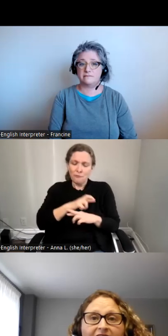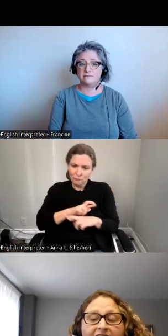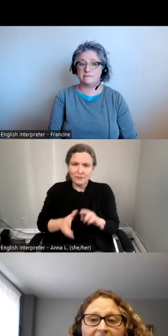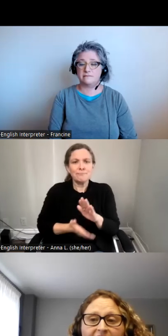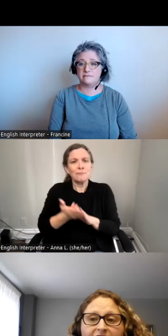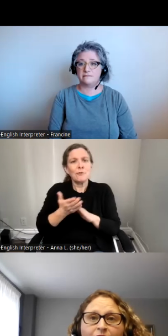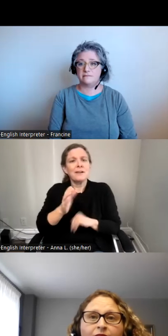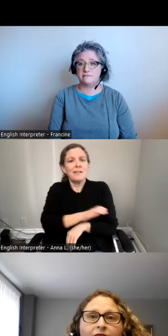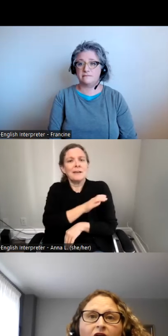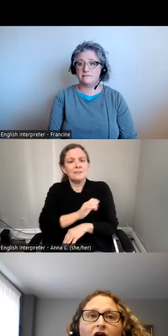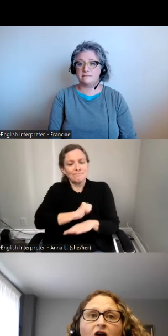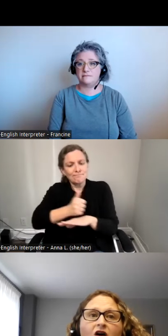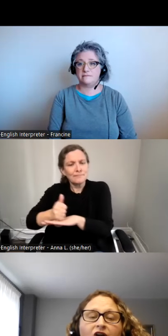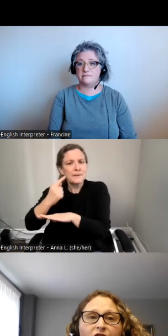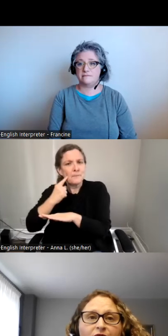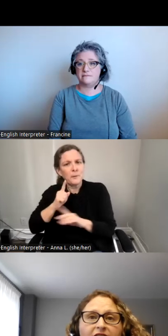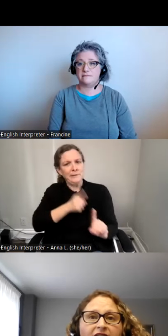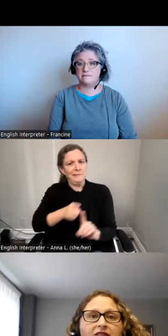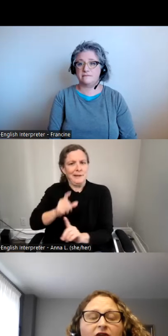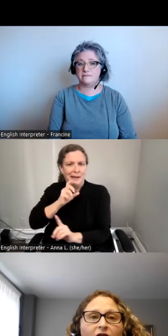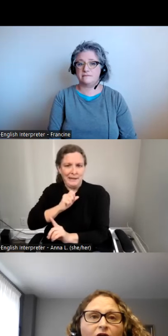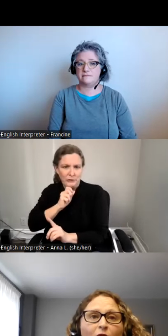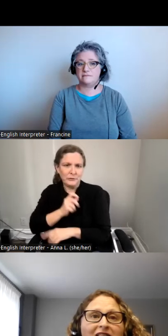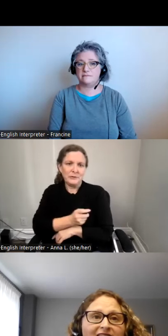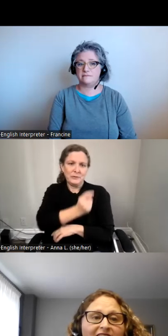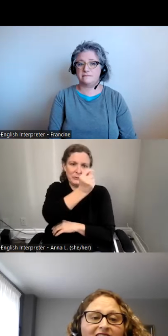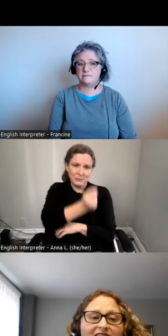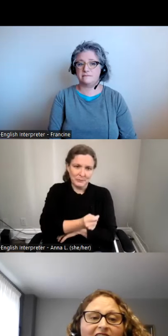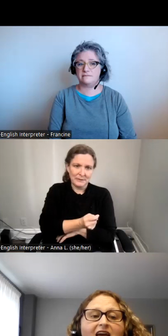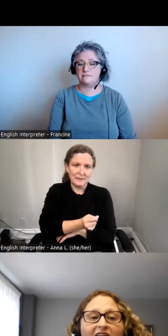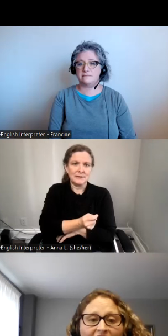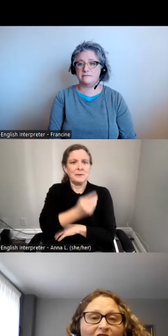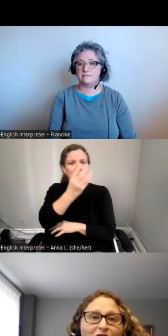If you would like to have your child vaccinated at SickKids,